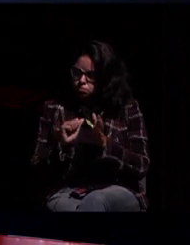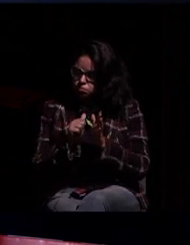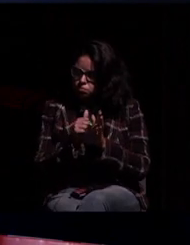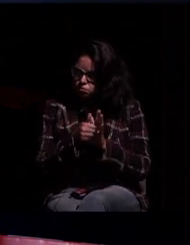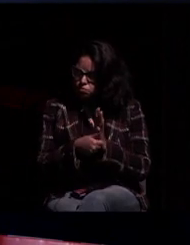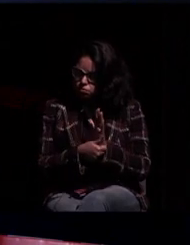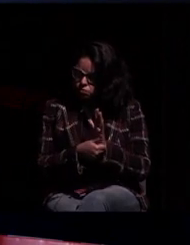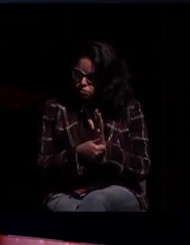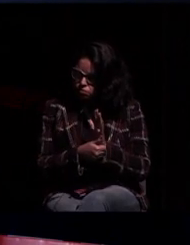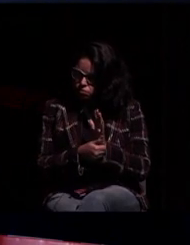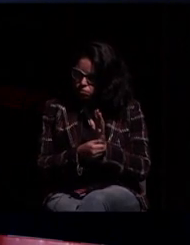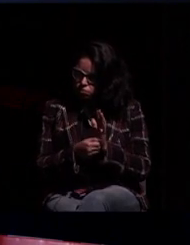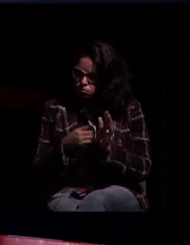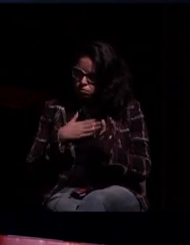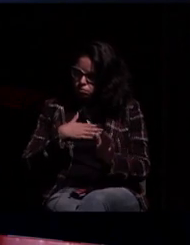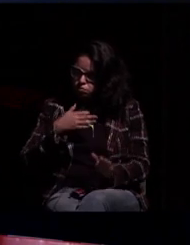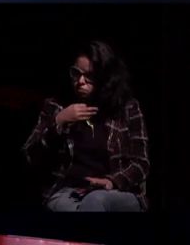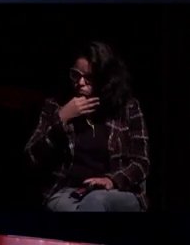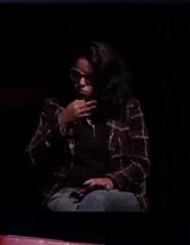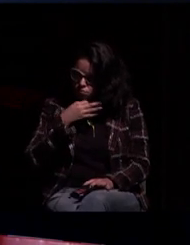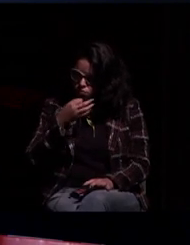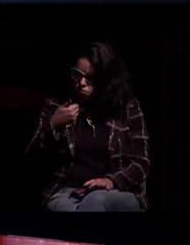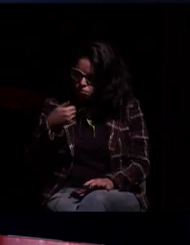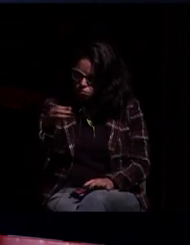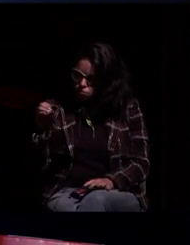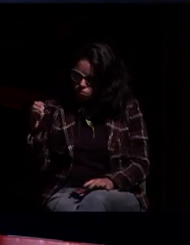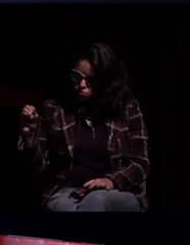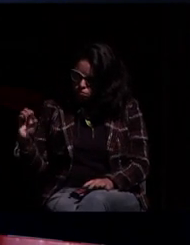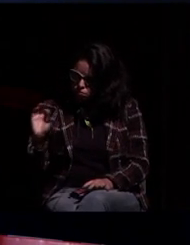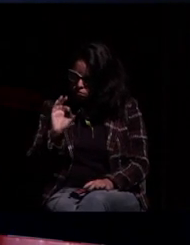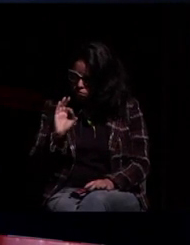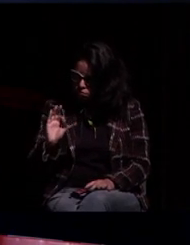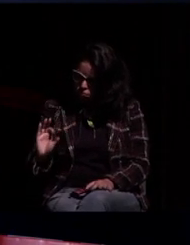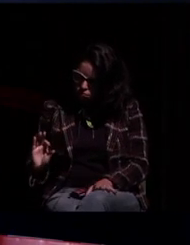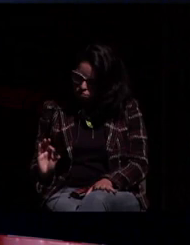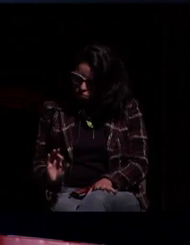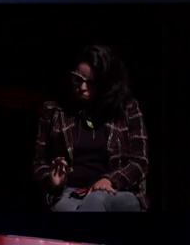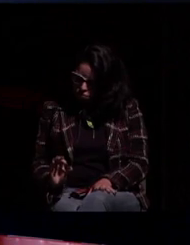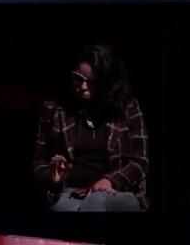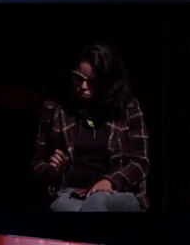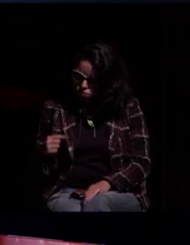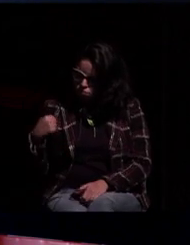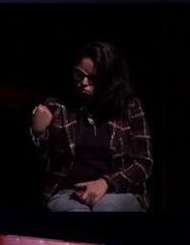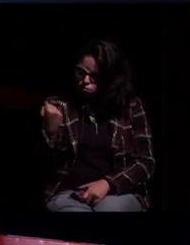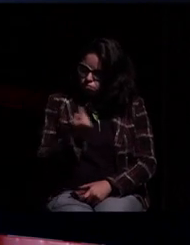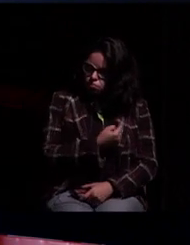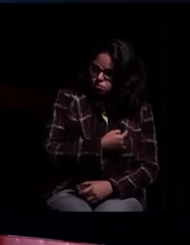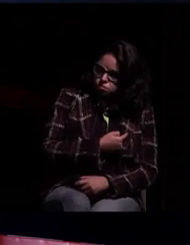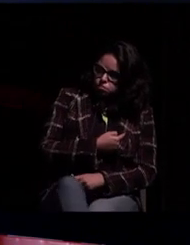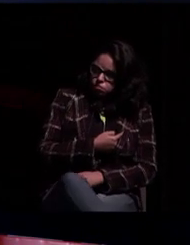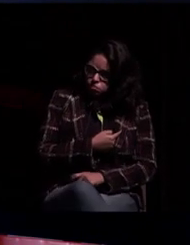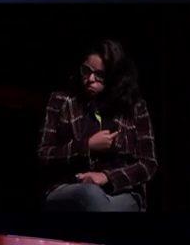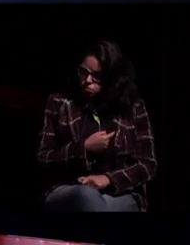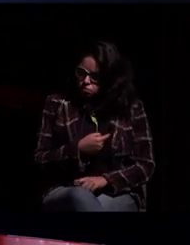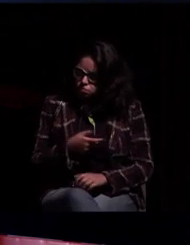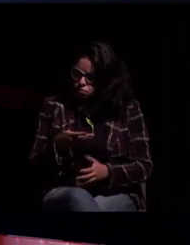that are 100% our interaction in everyday life.